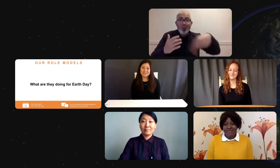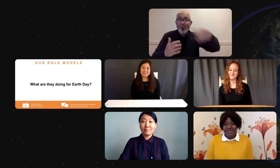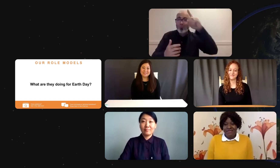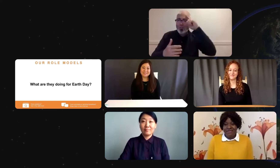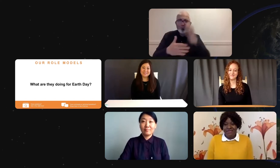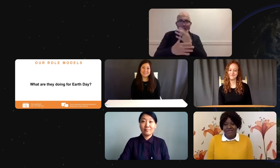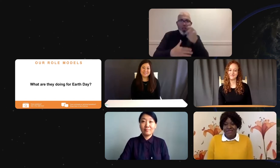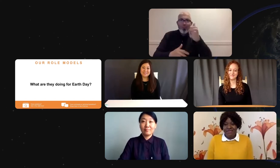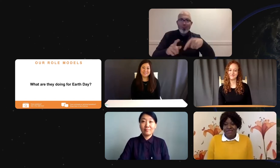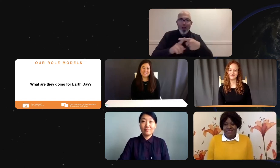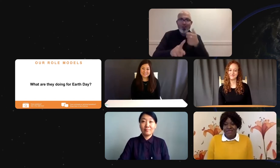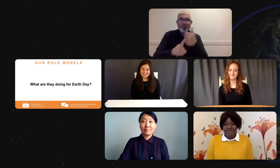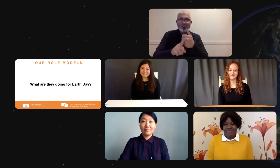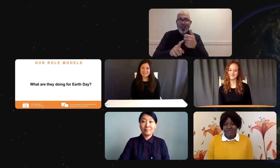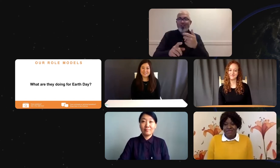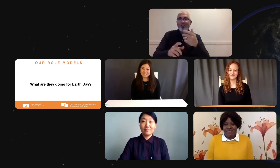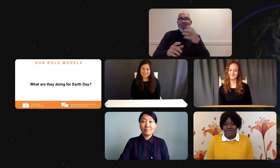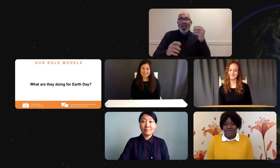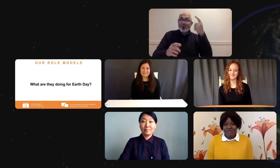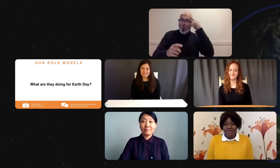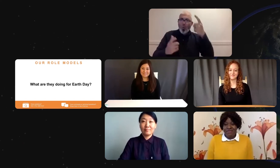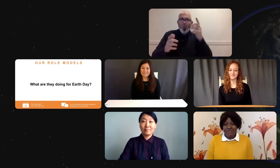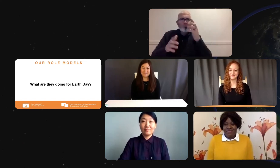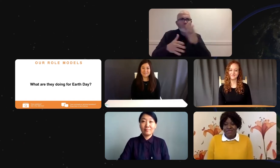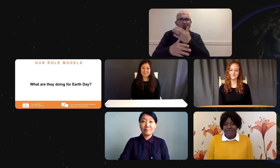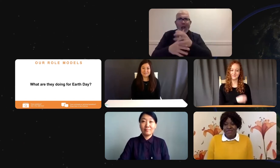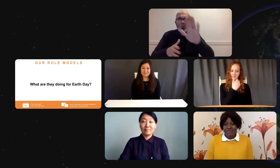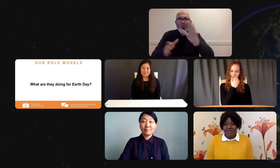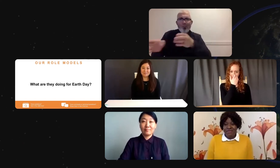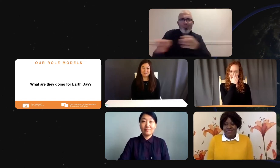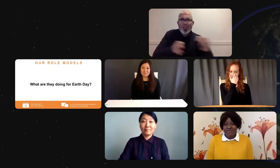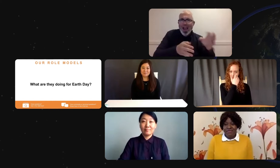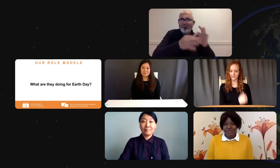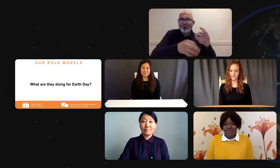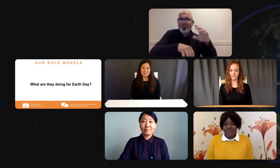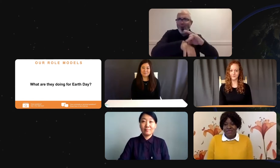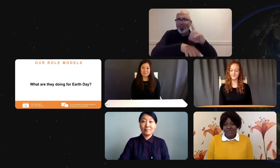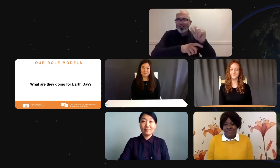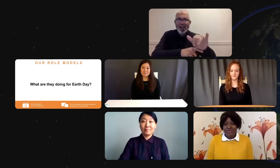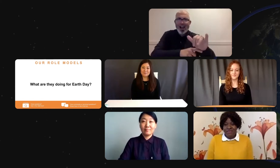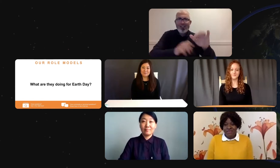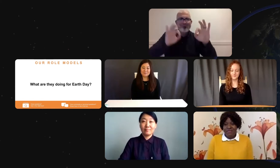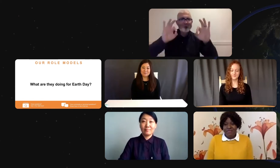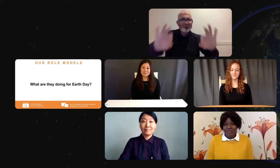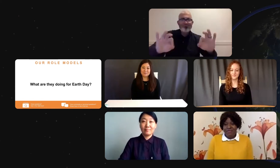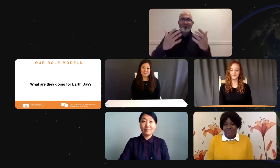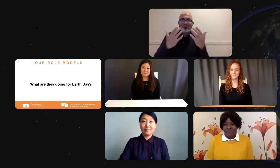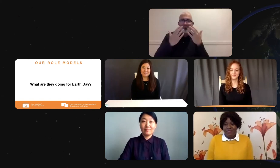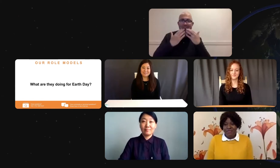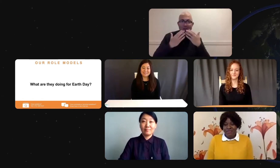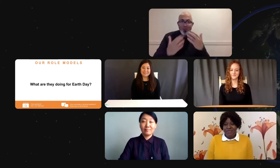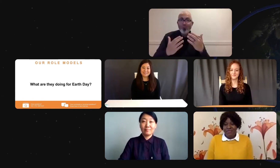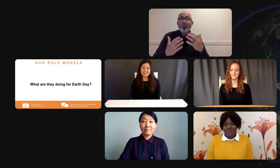Thank you, panelists, for sharing what you're doing for Earth Day.